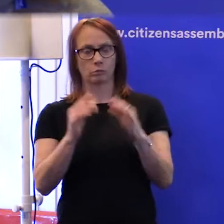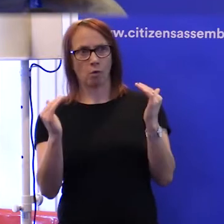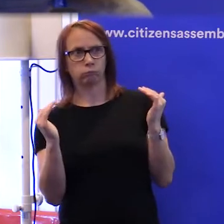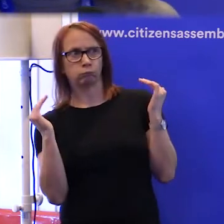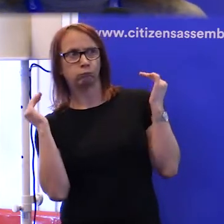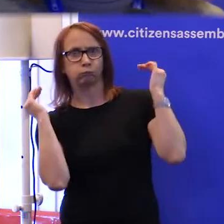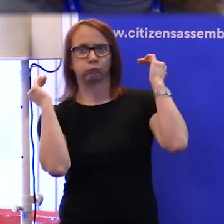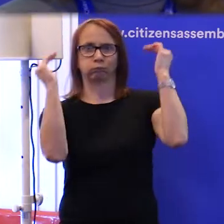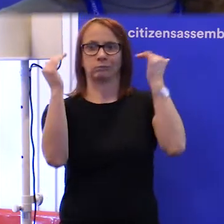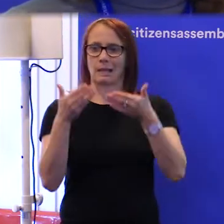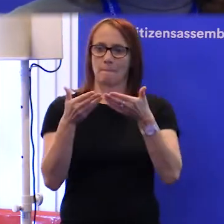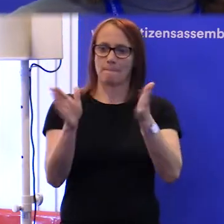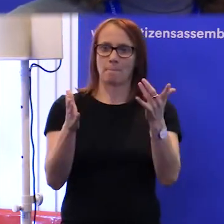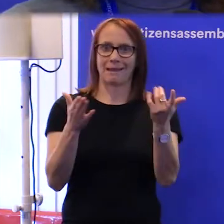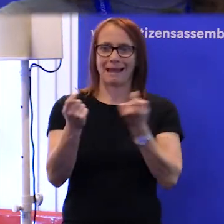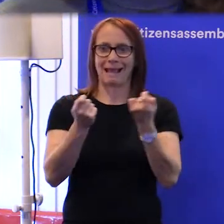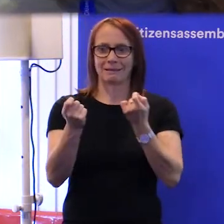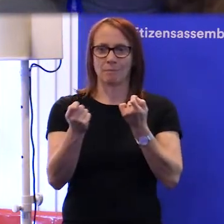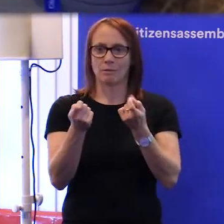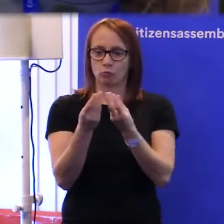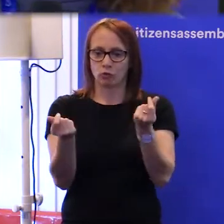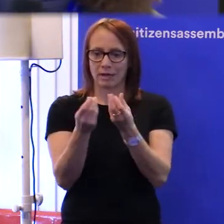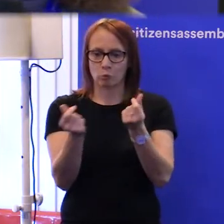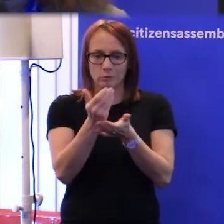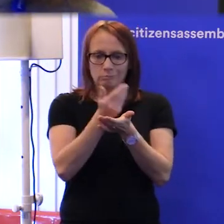standards of public administration and that the resources we have in hand are